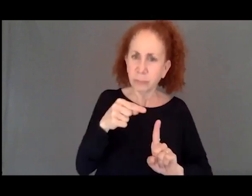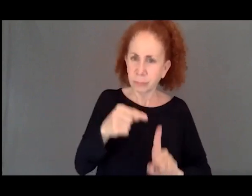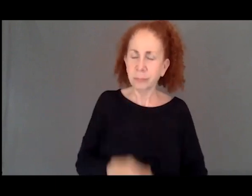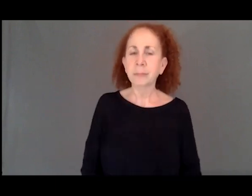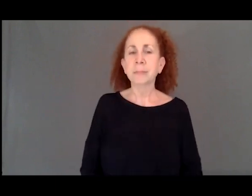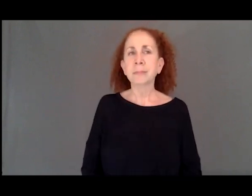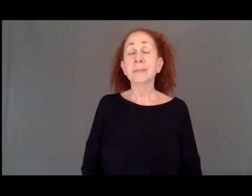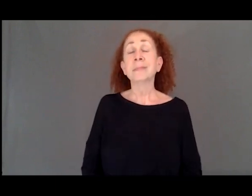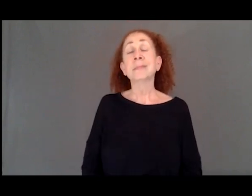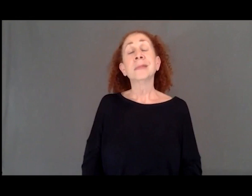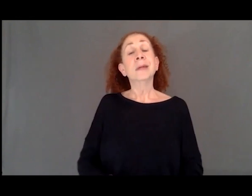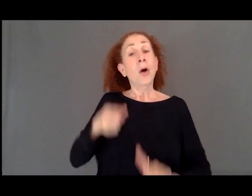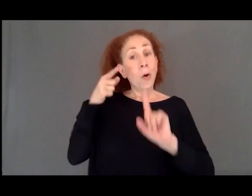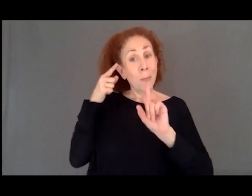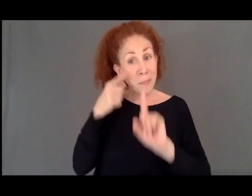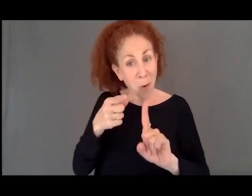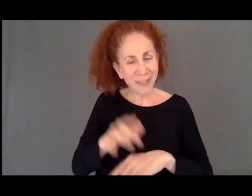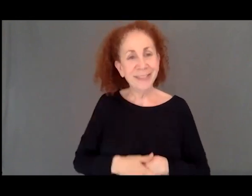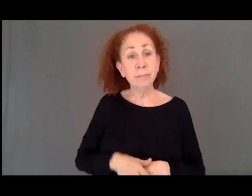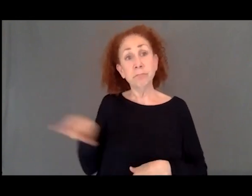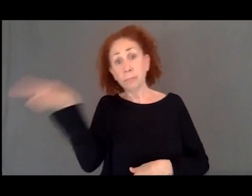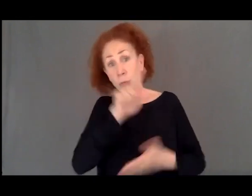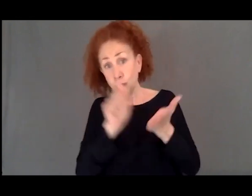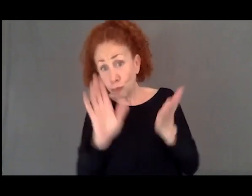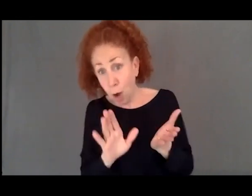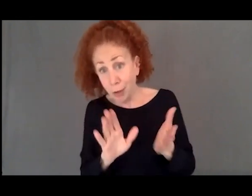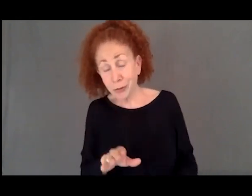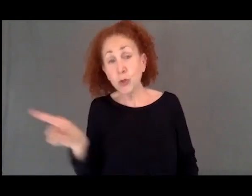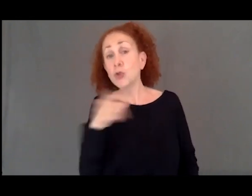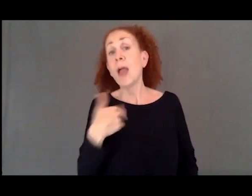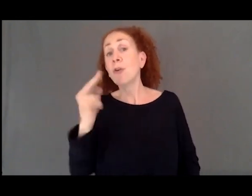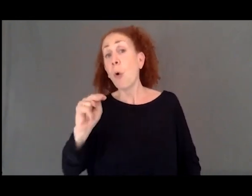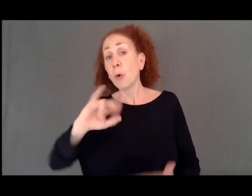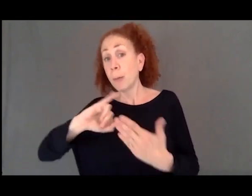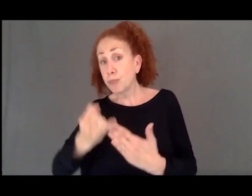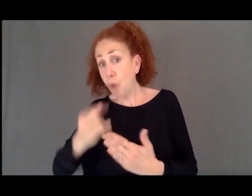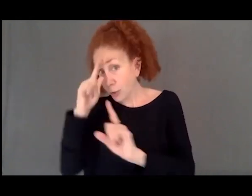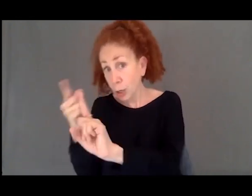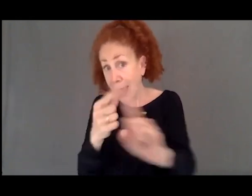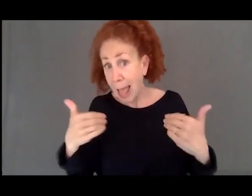So for me, the lesson to take away from this is-- if there are writers out there and you have your particular projects and so on, whatever it is,